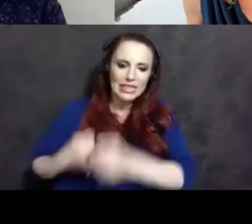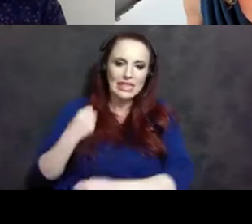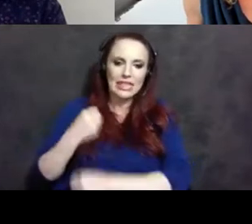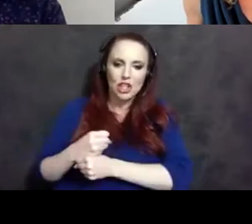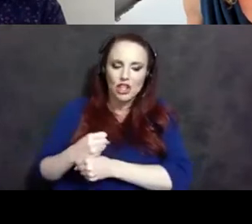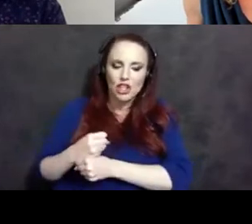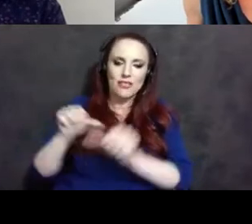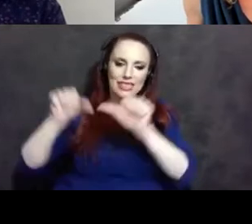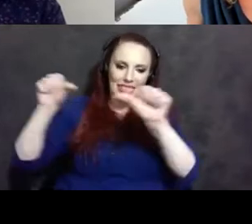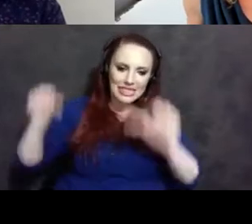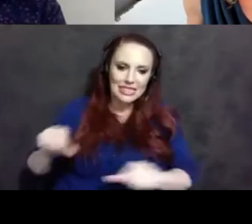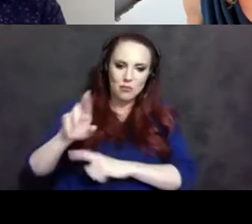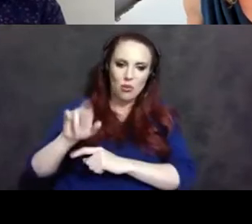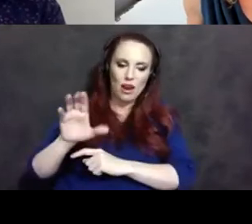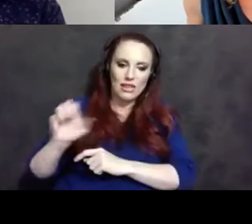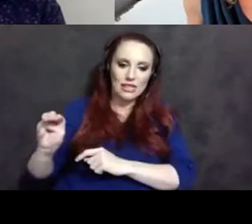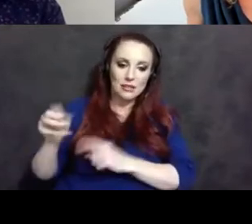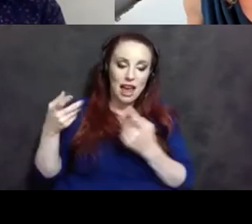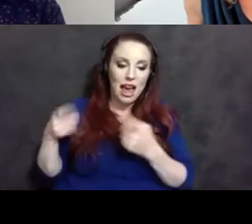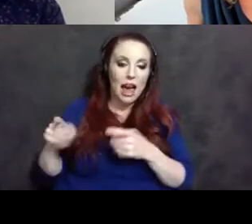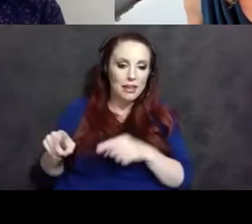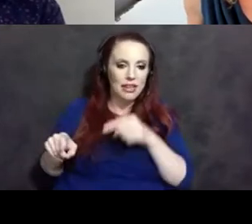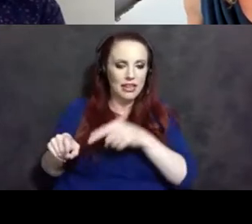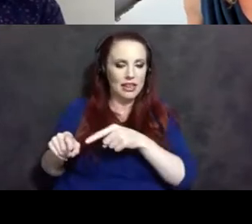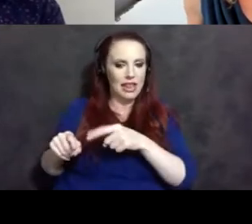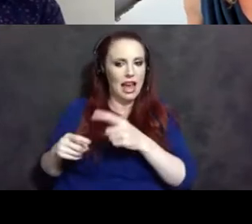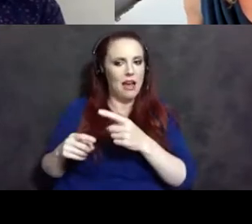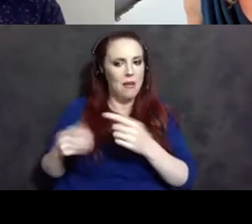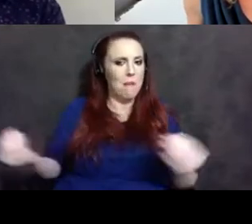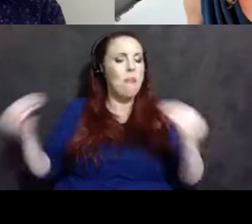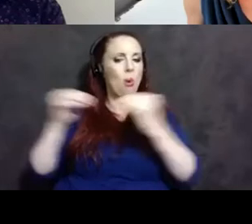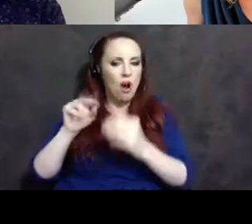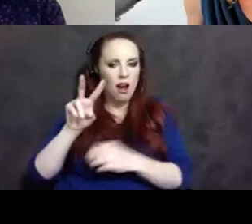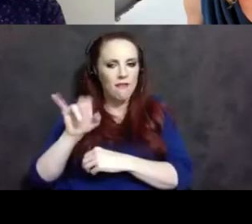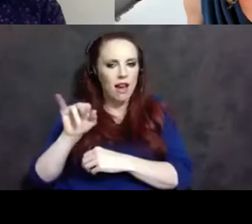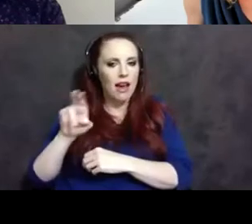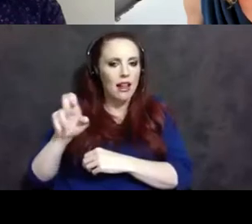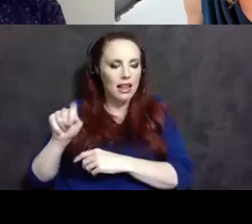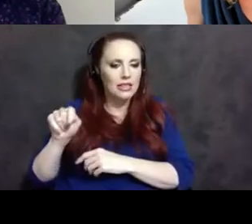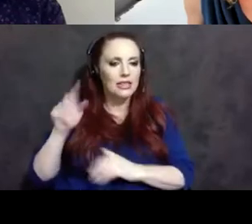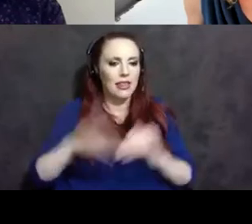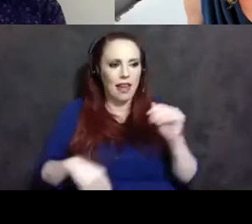That is not just equally violence, but a lot more way more violence just like destruction